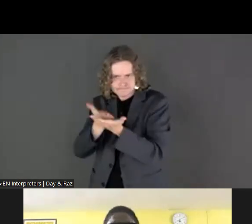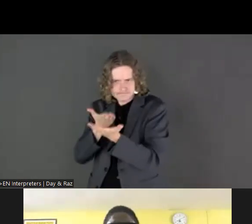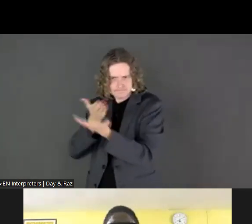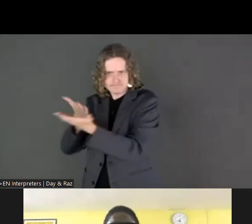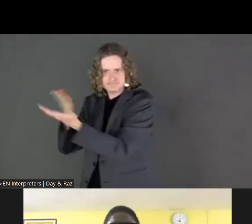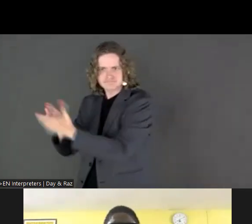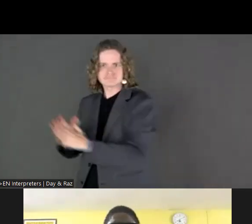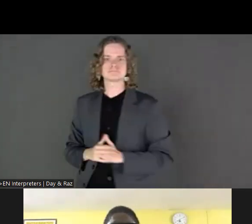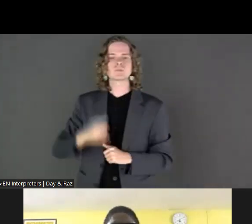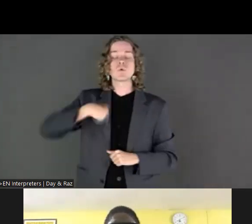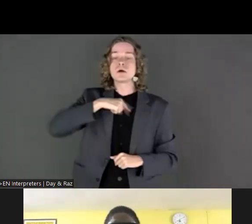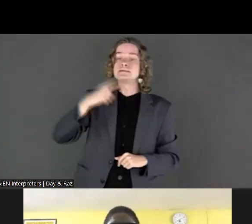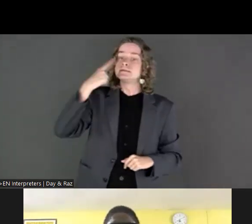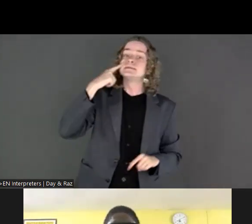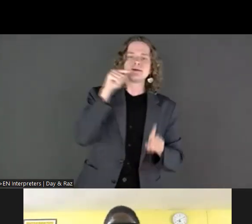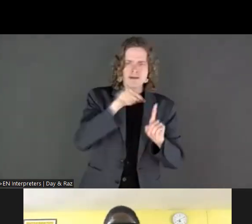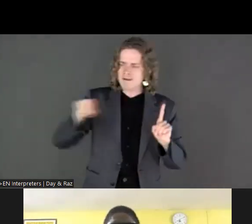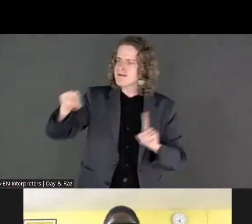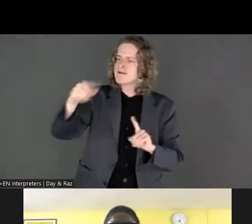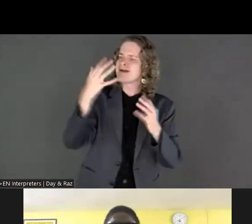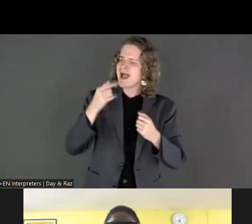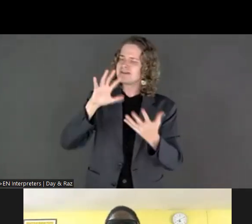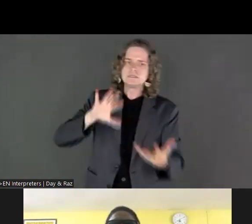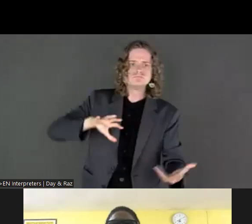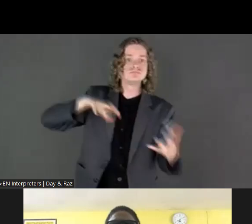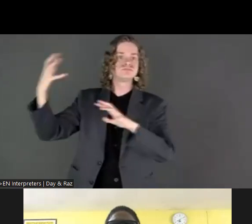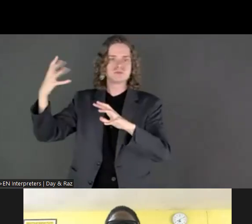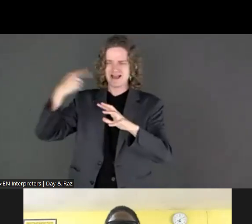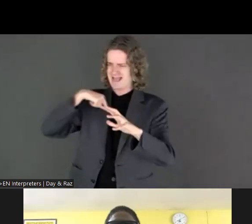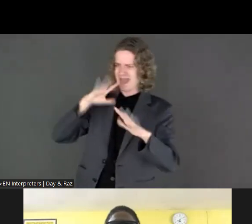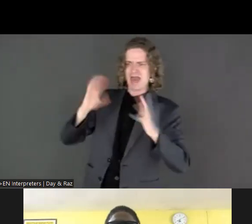disaster response efforts. Towards this end, we have been proud to partner with the Disability